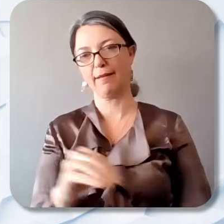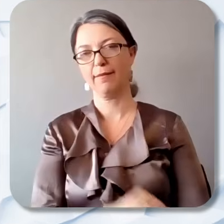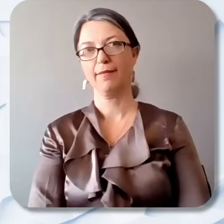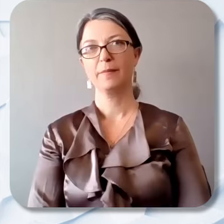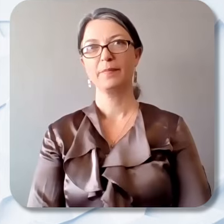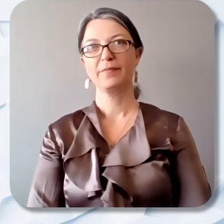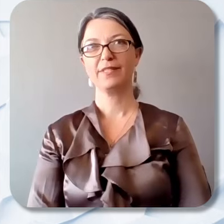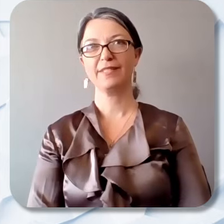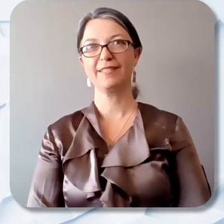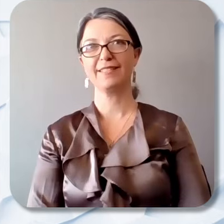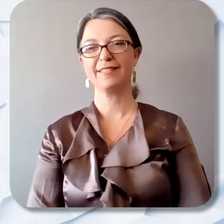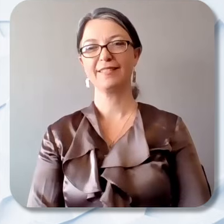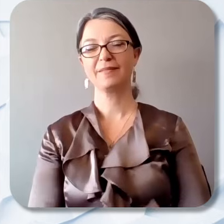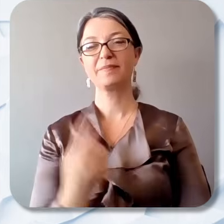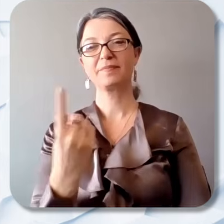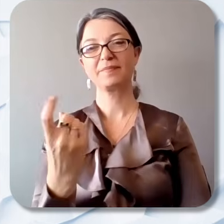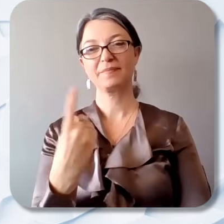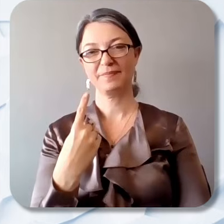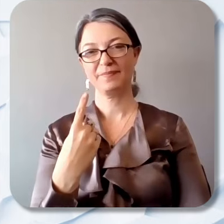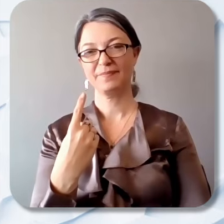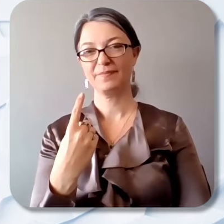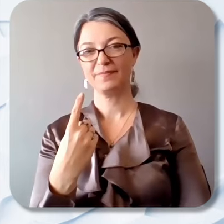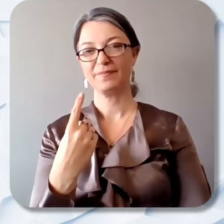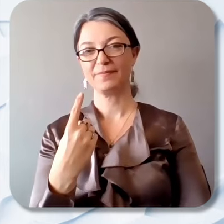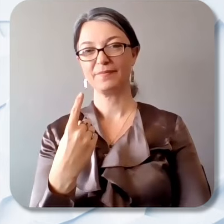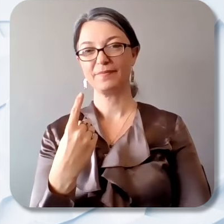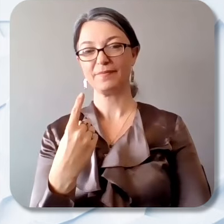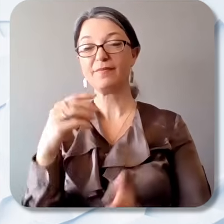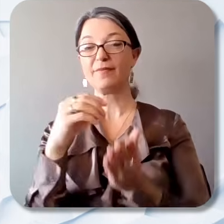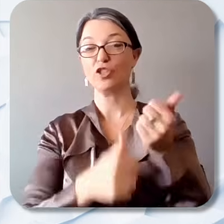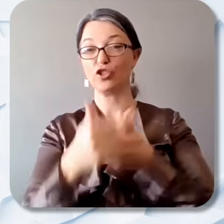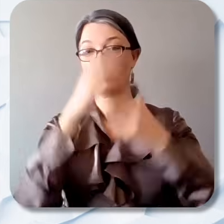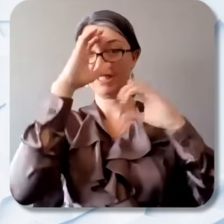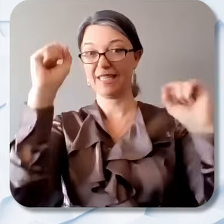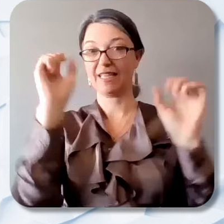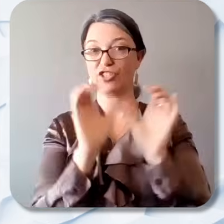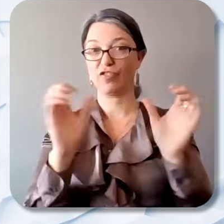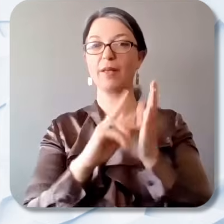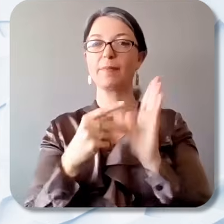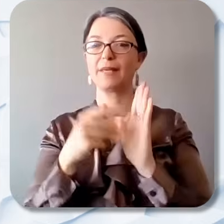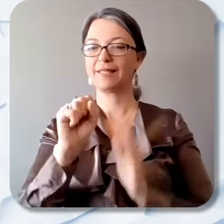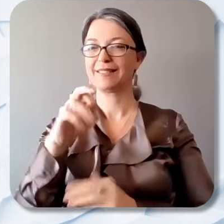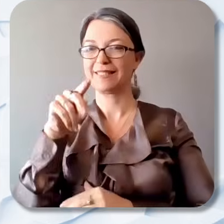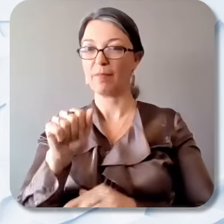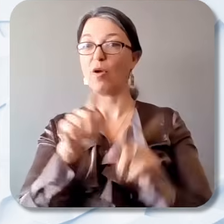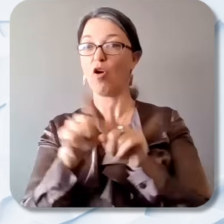So someone is asking, so Superintendent certified, does that mean SELPA also certifies? Yes.